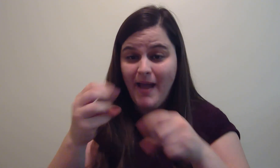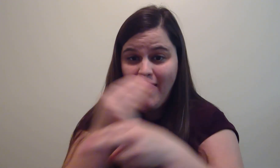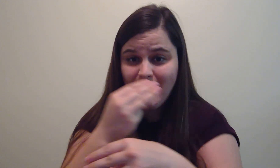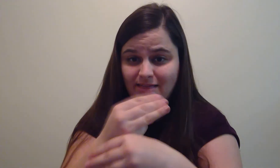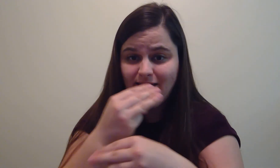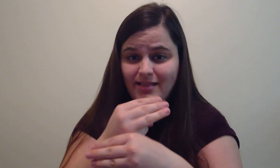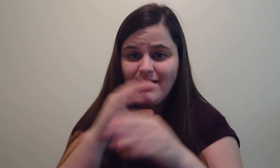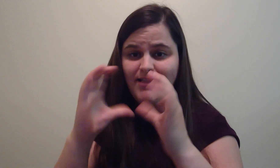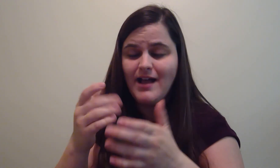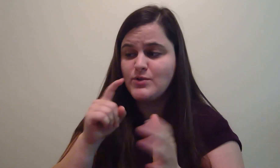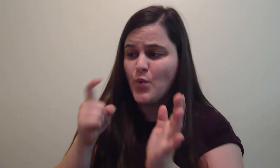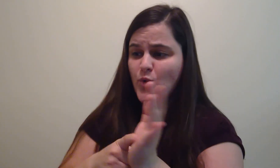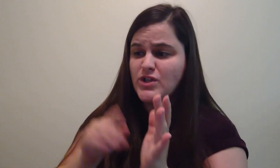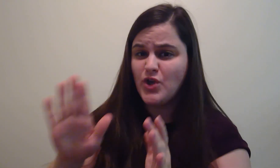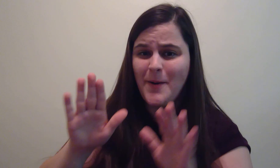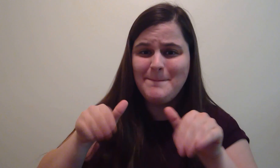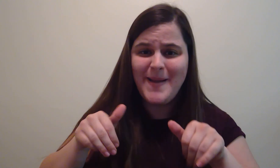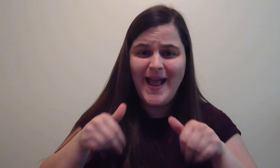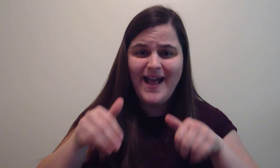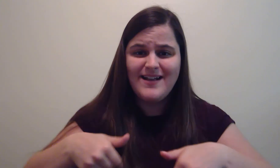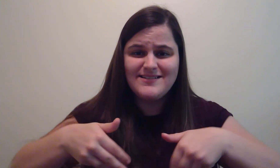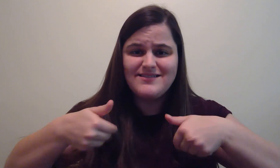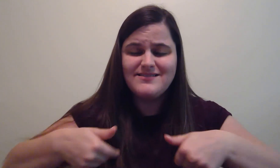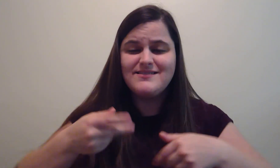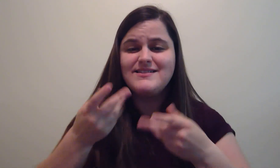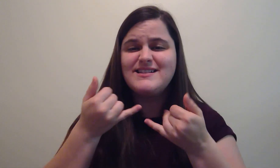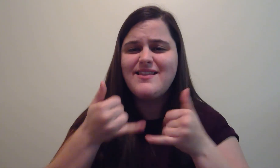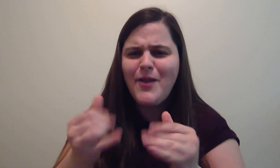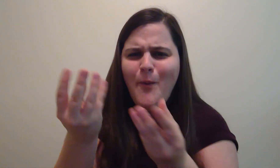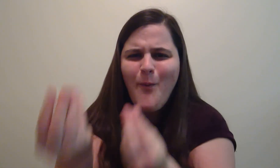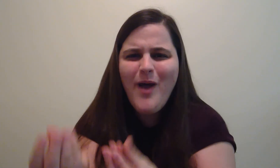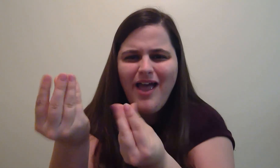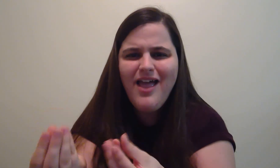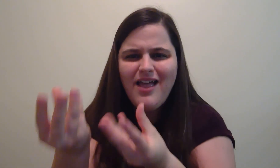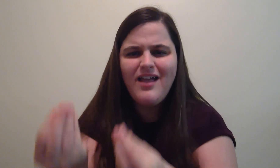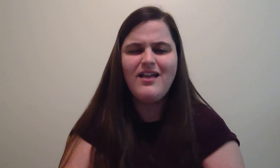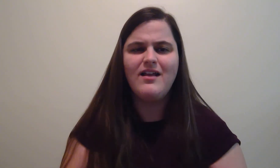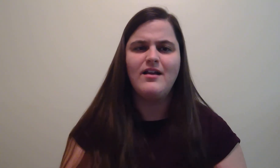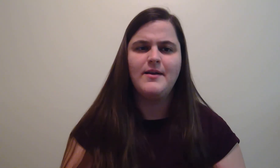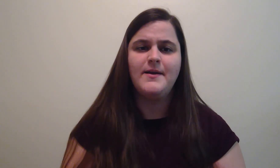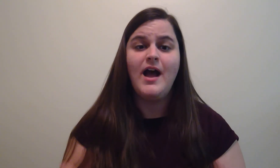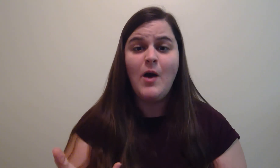Math I noticed her pants were still soaked from the knees down.